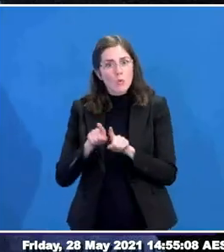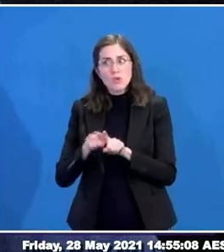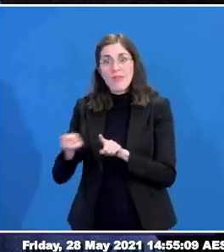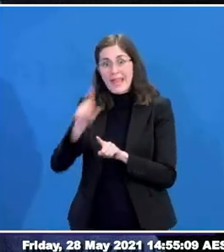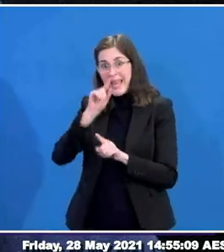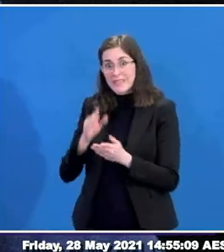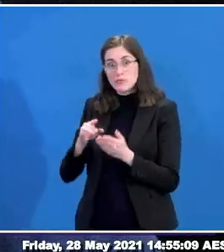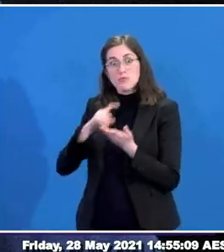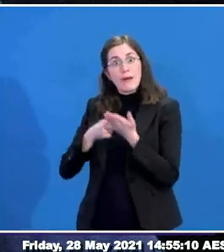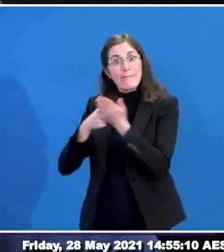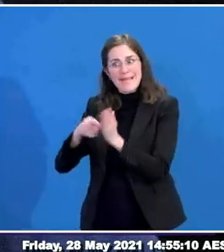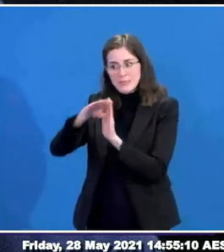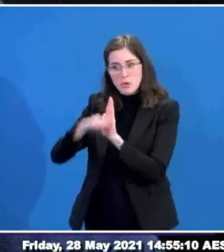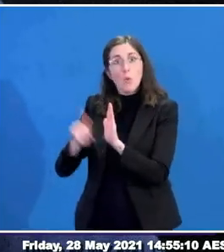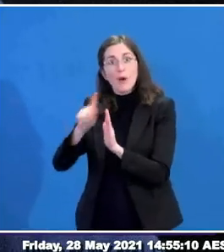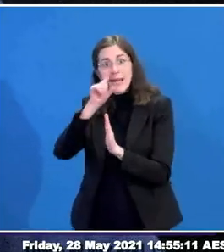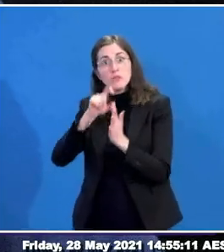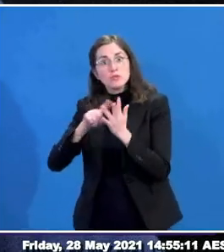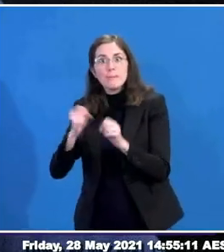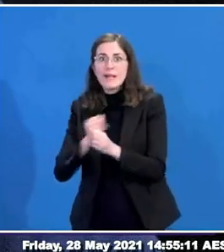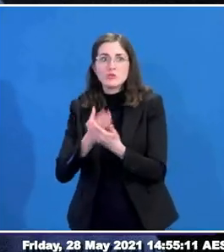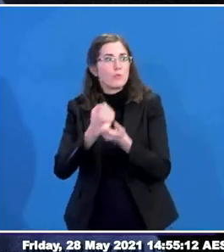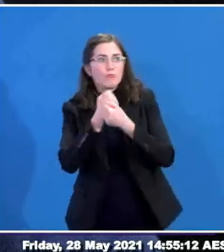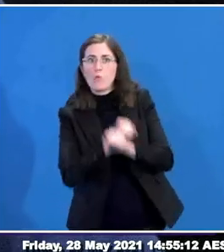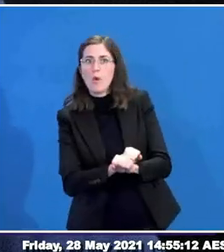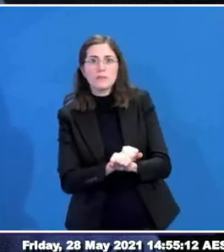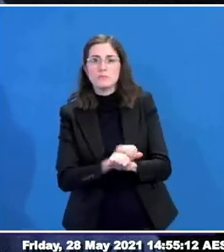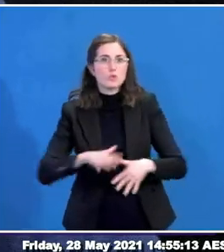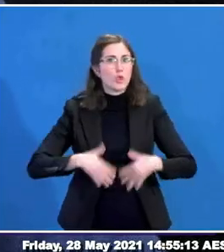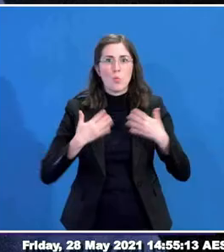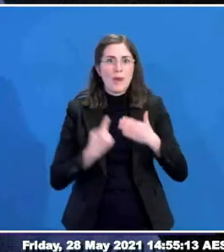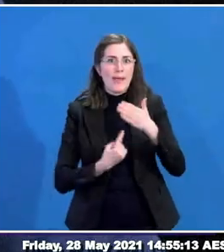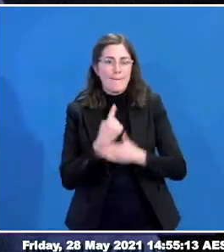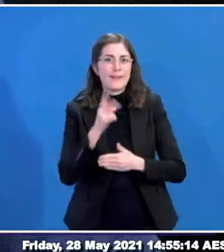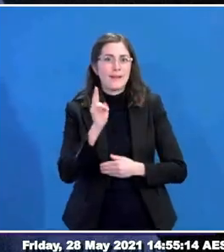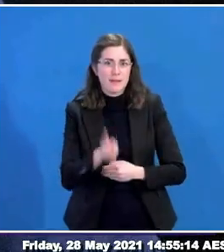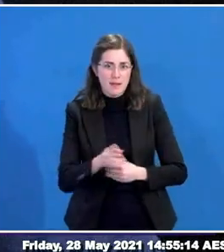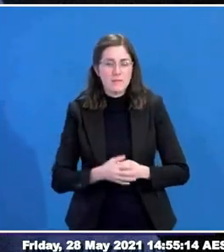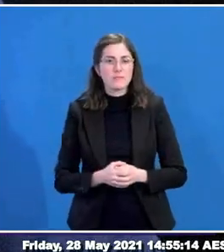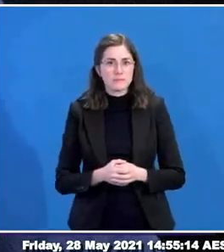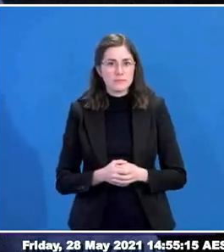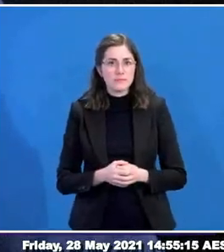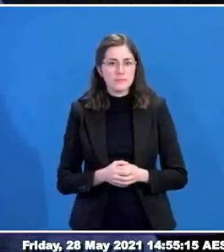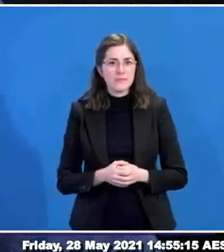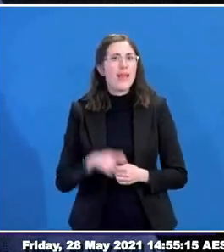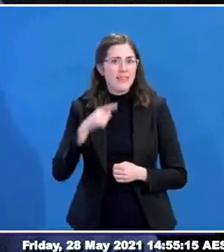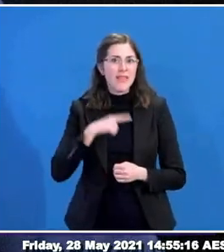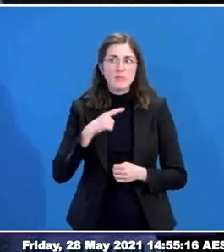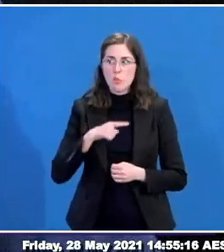So I think the process under which independent investigations are carried